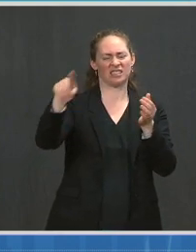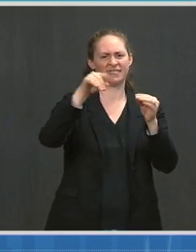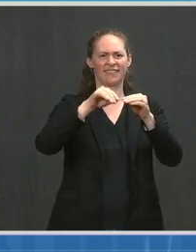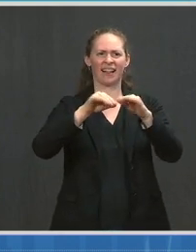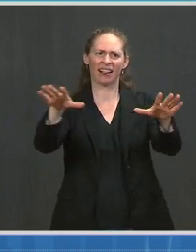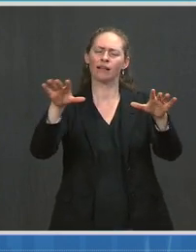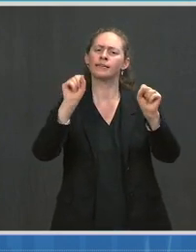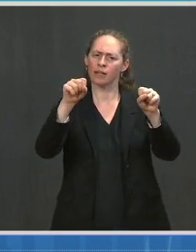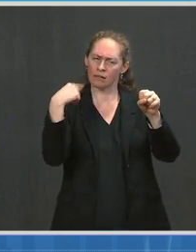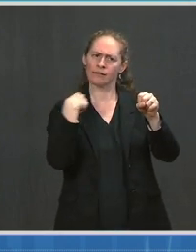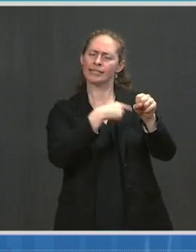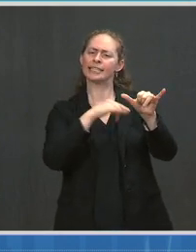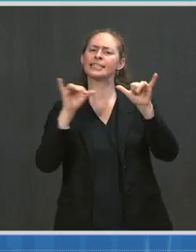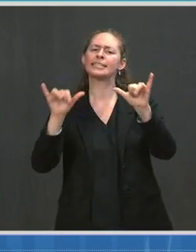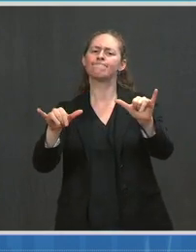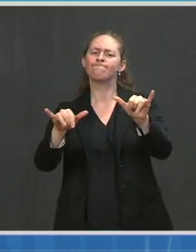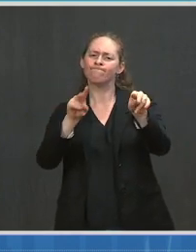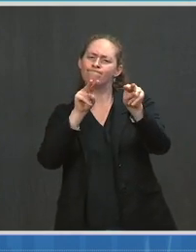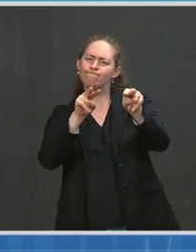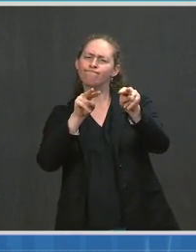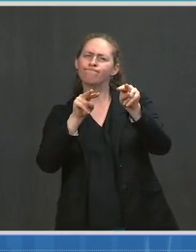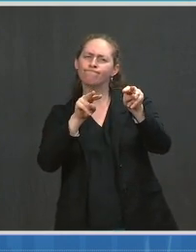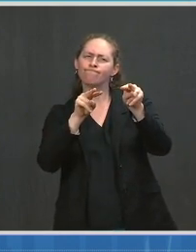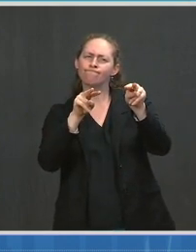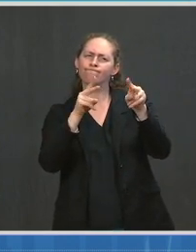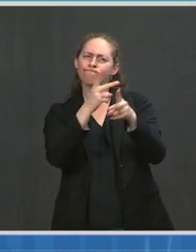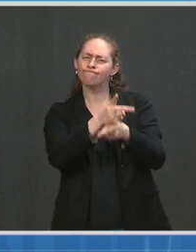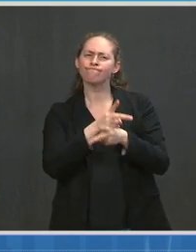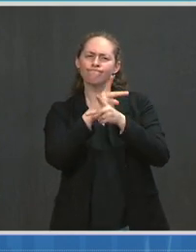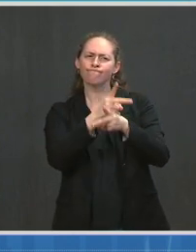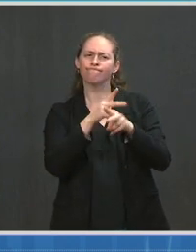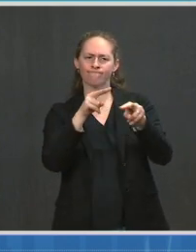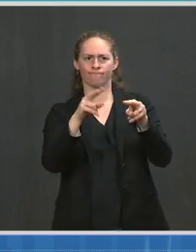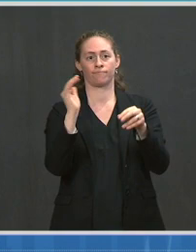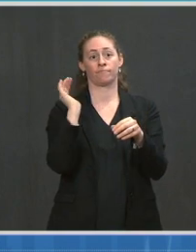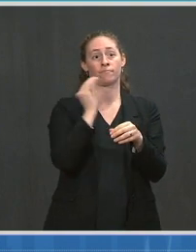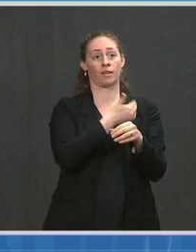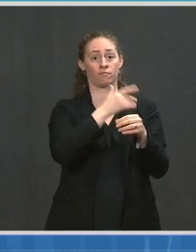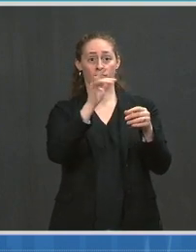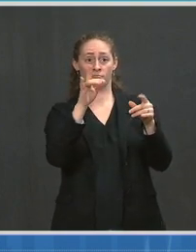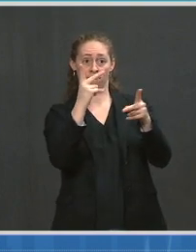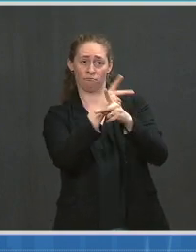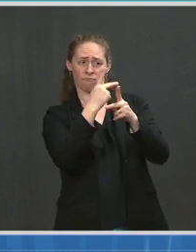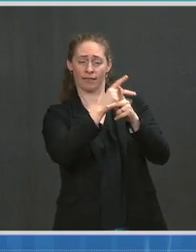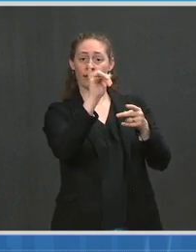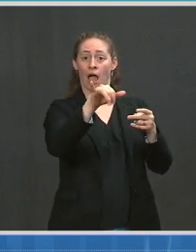Our percent of the variants is a little bit lagging behind our data